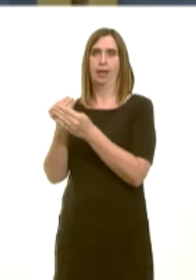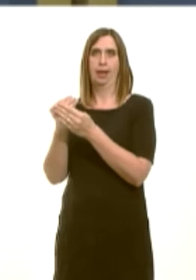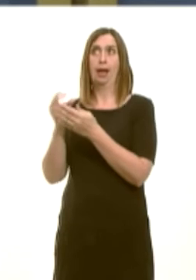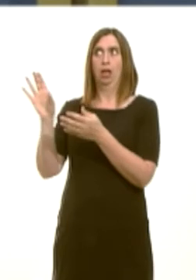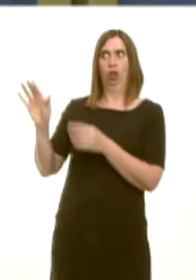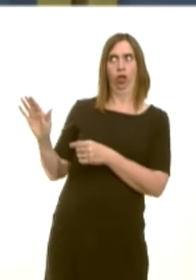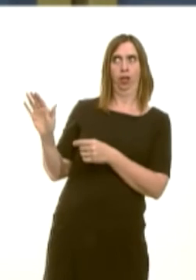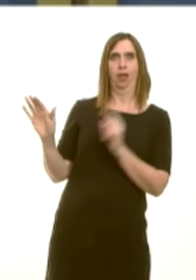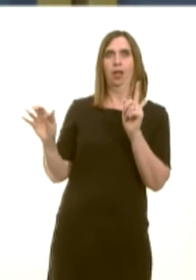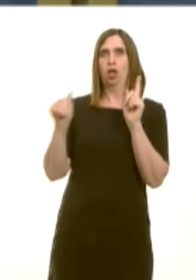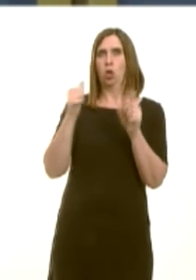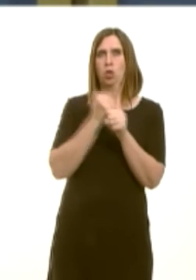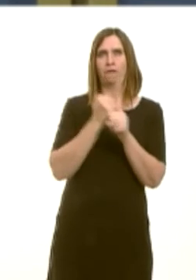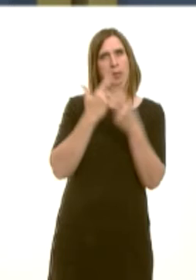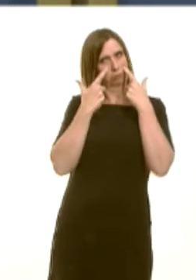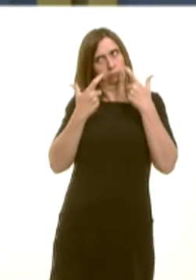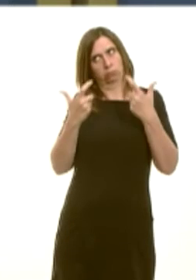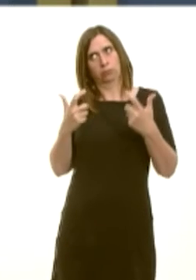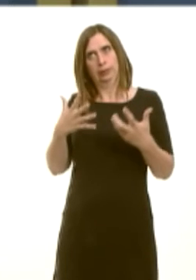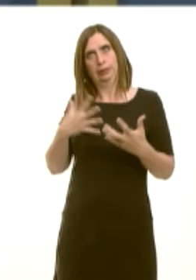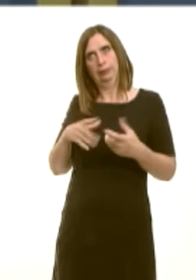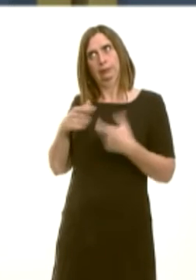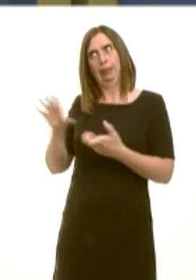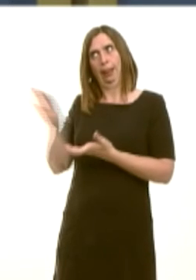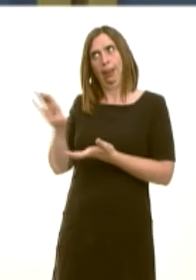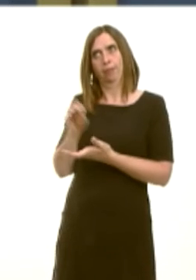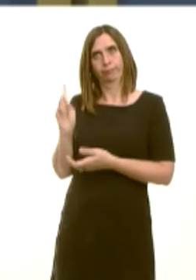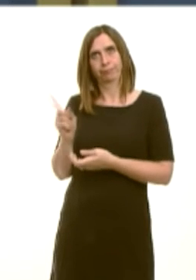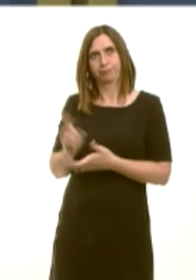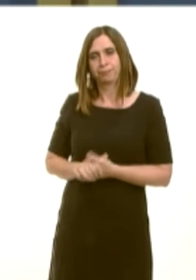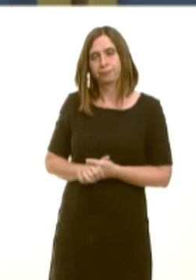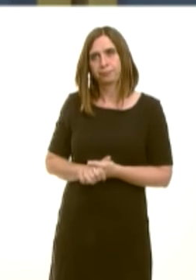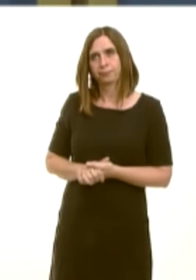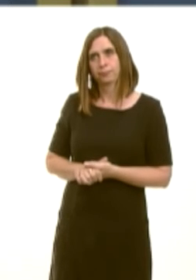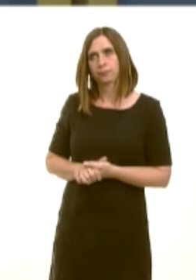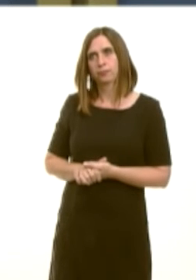is taking this matter very seriously. One of the issues, as you said, to help close